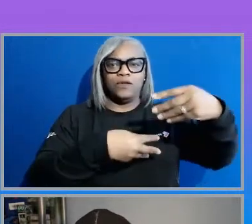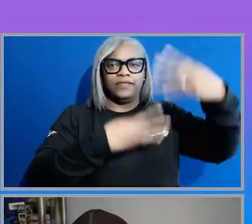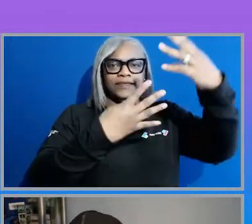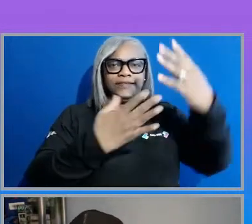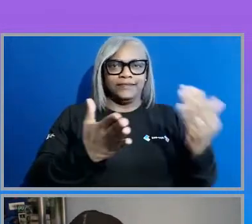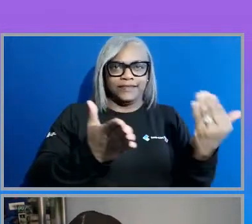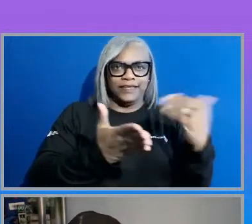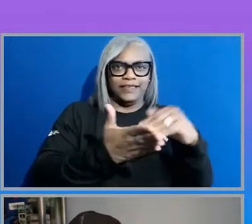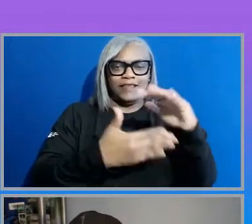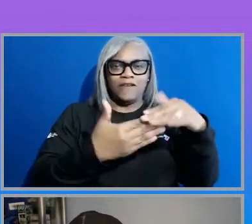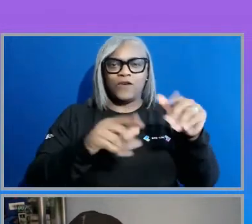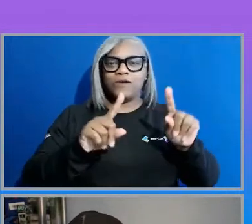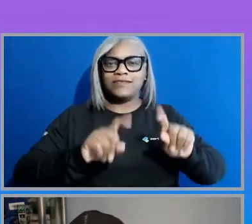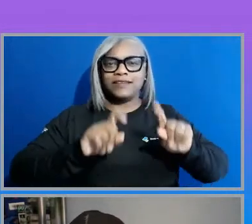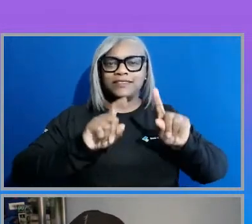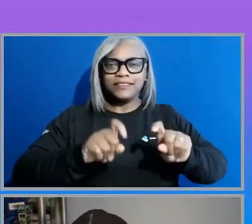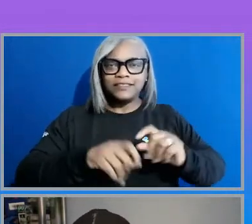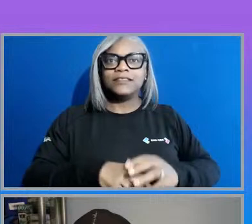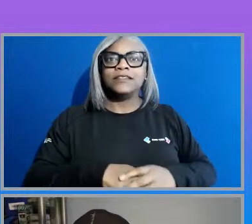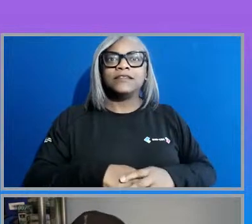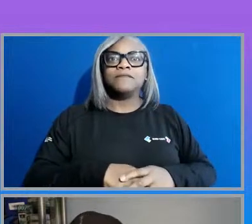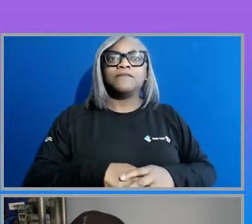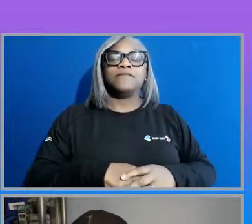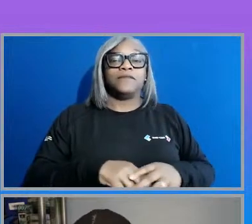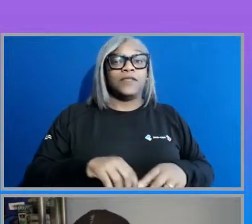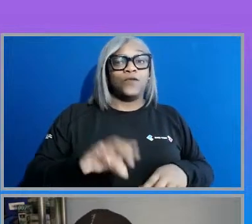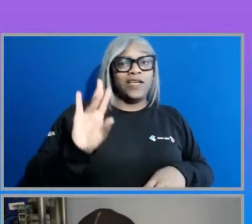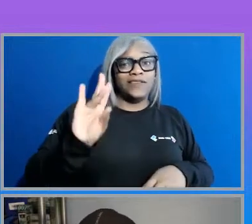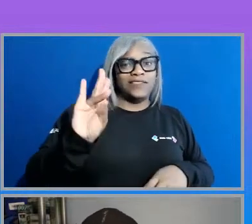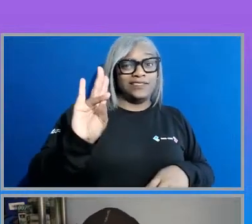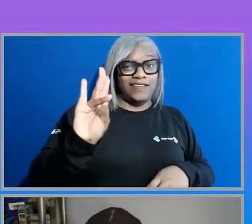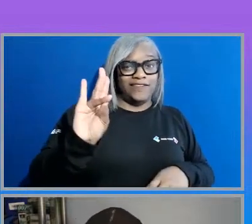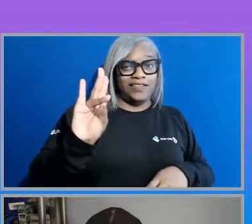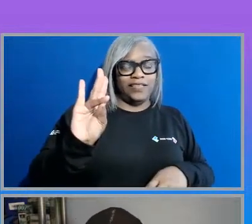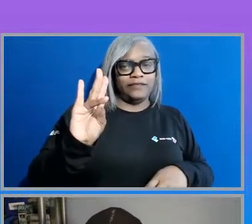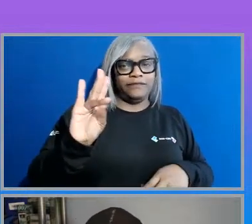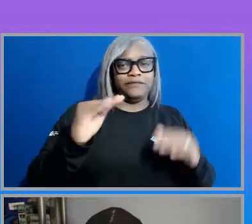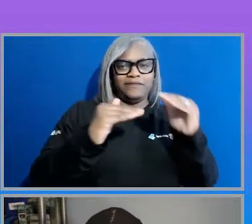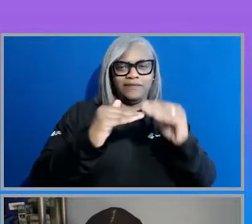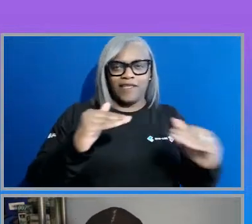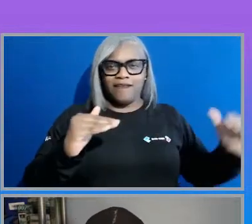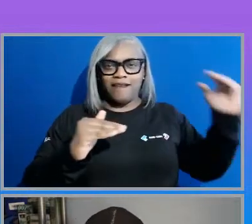of intelligent guided tests. There's seven seven of these